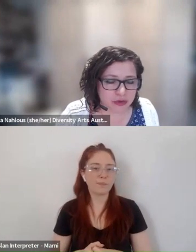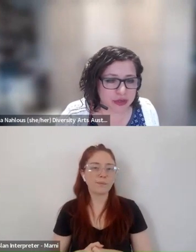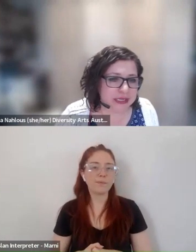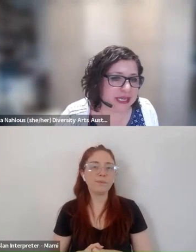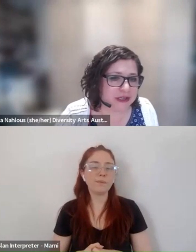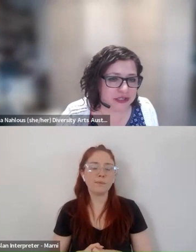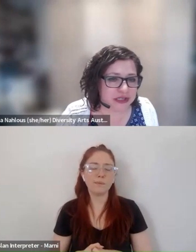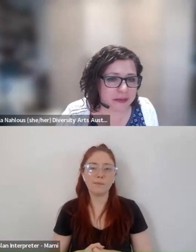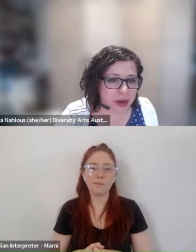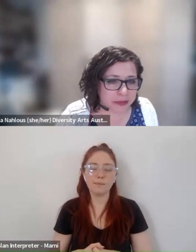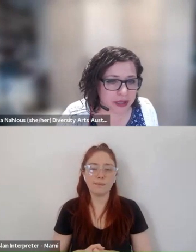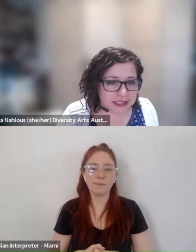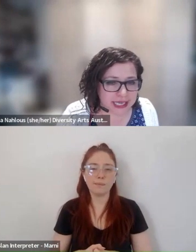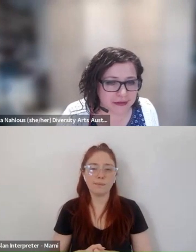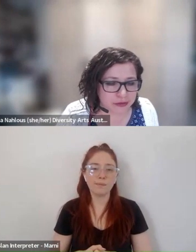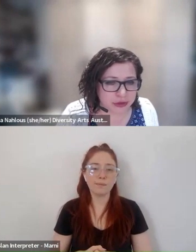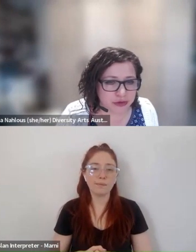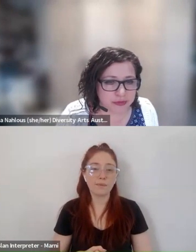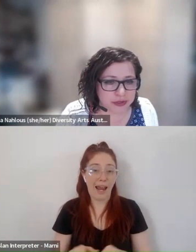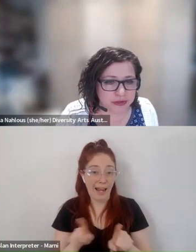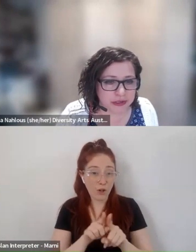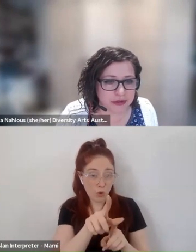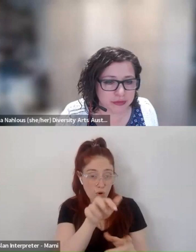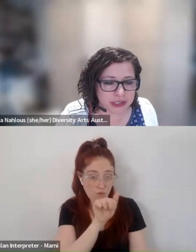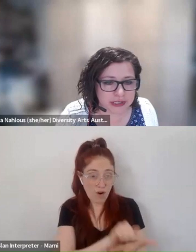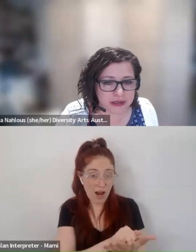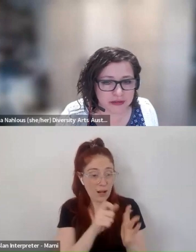organizations like pipeline Talent Recruitment, which is a